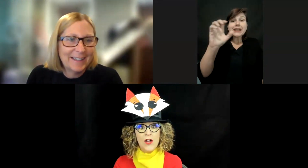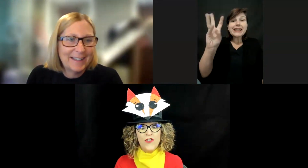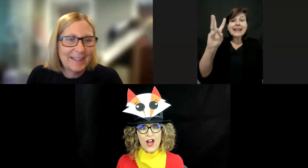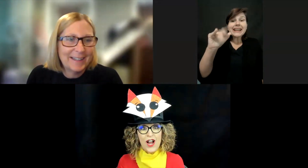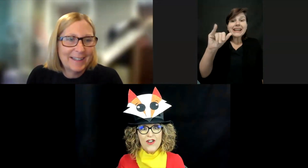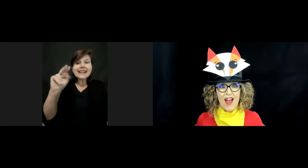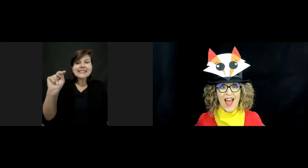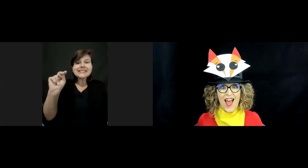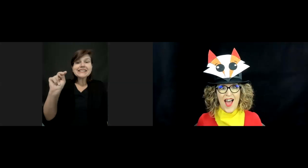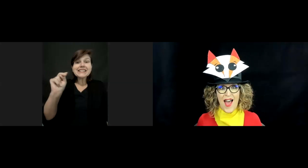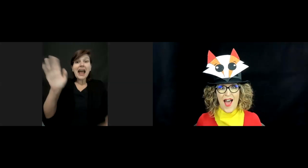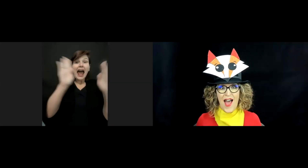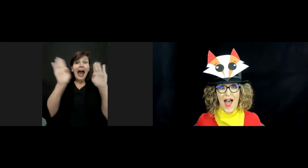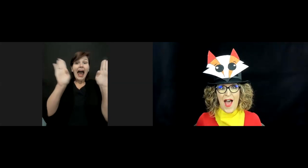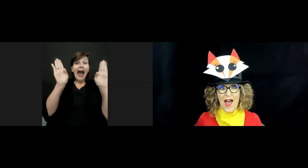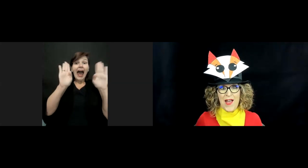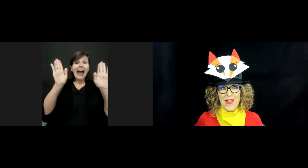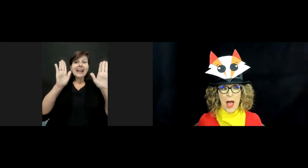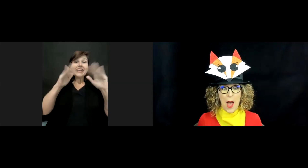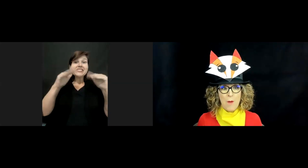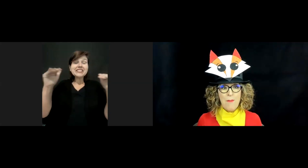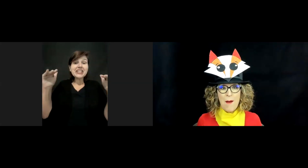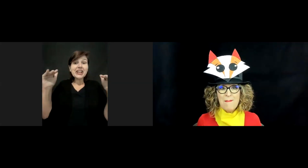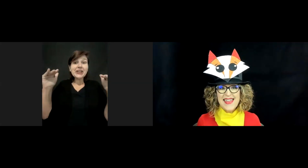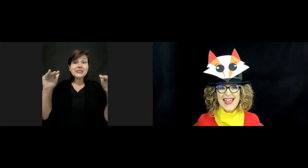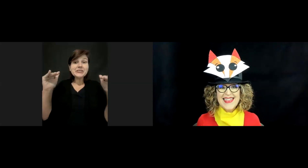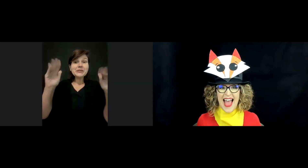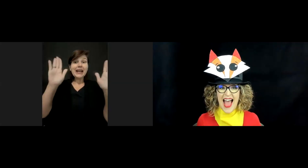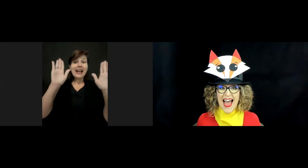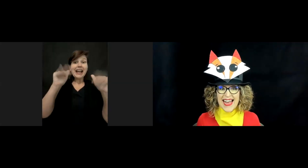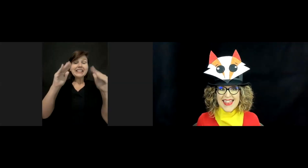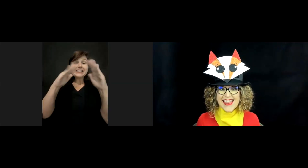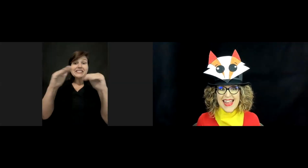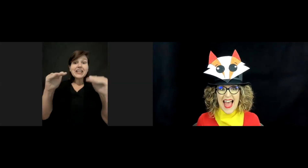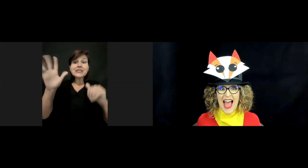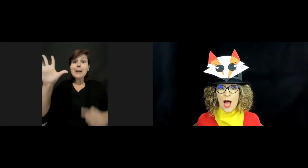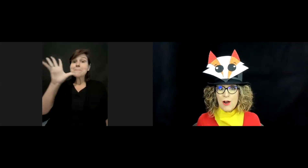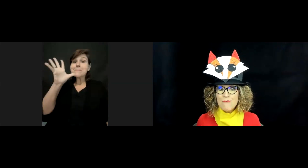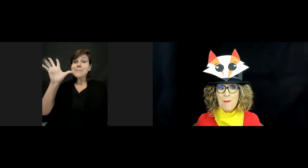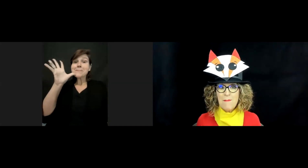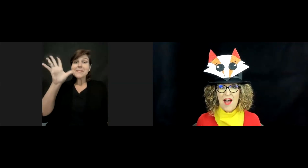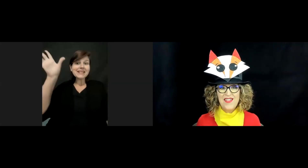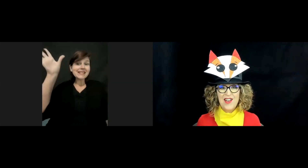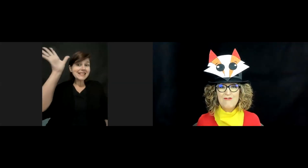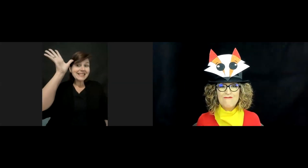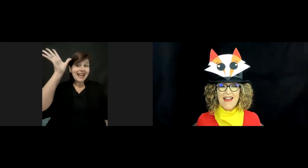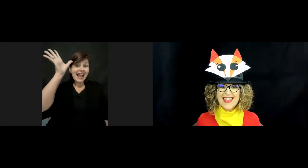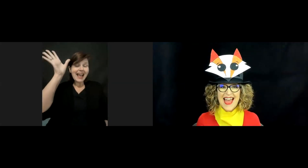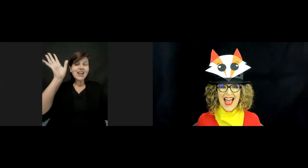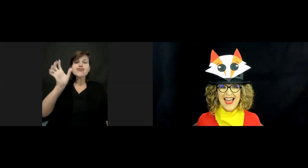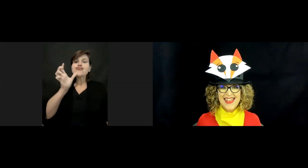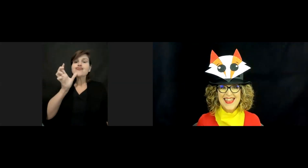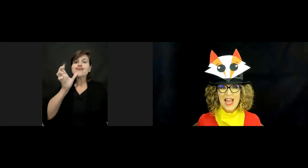Children! Moms and Dads! Grandmas and Granddads!